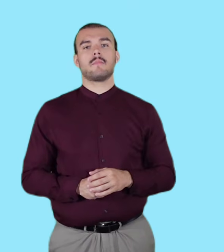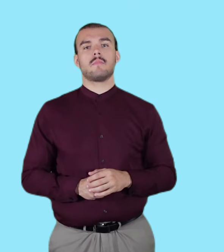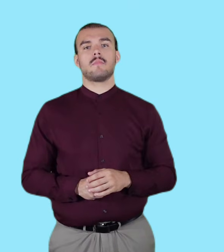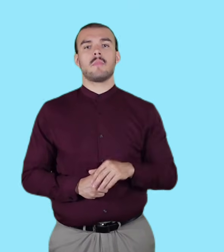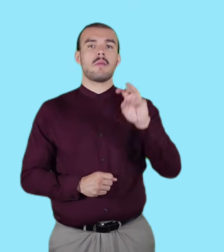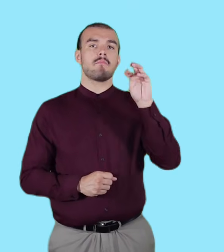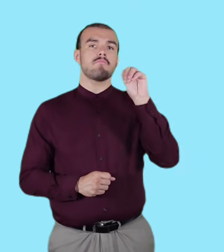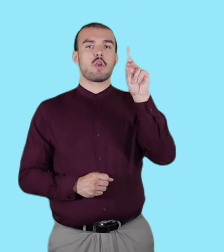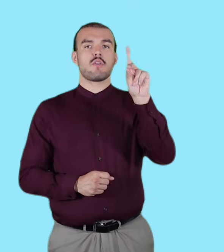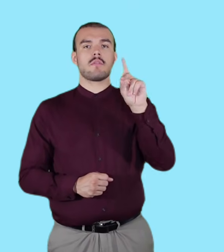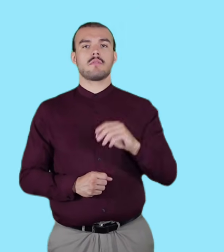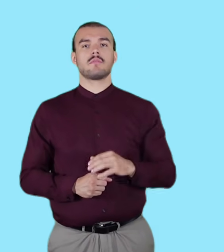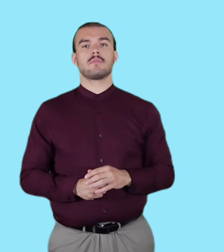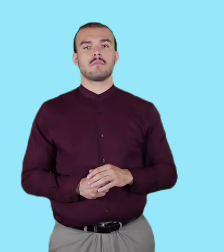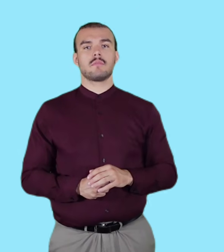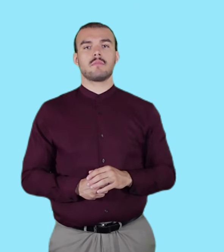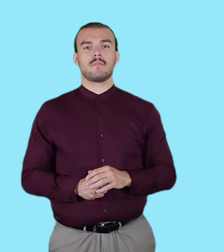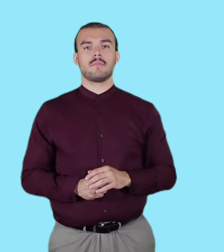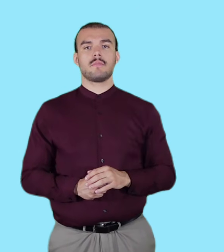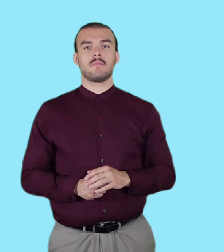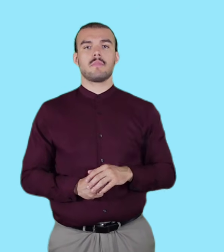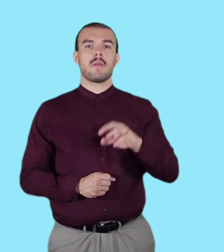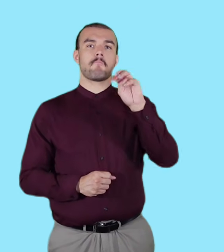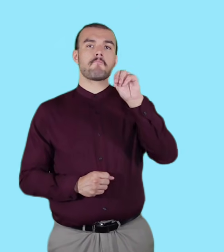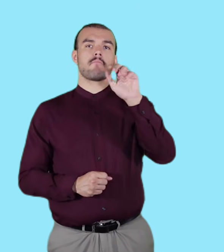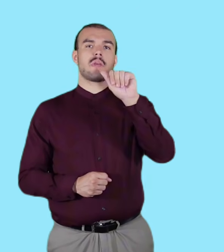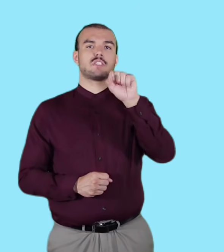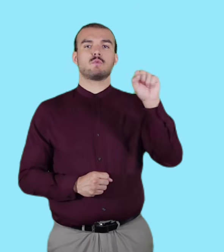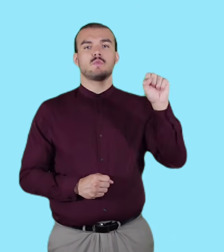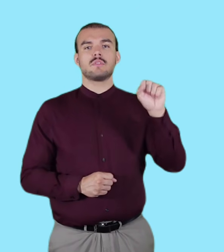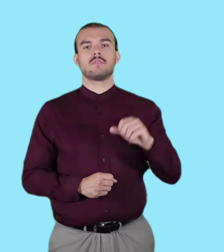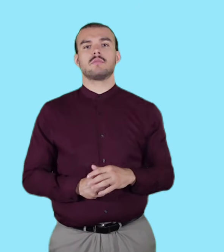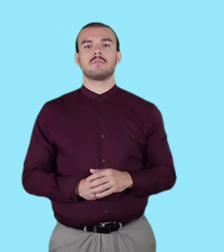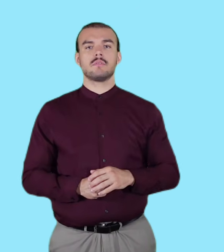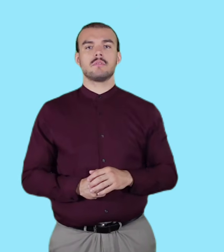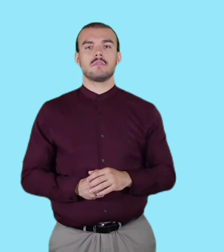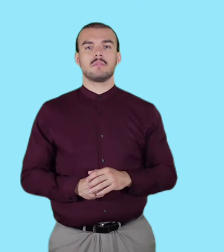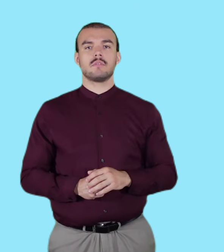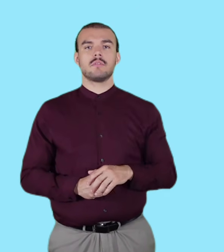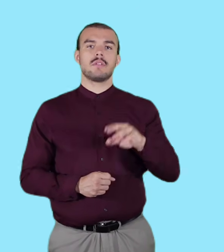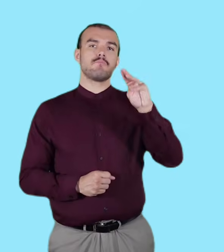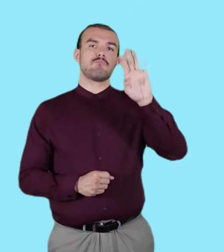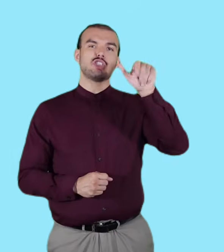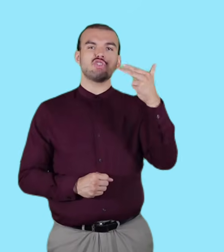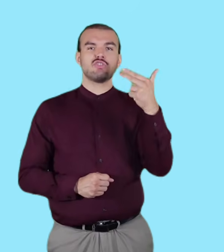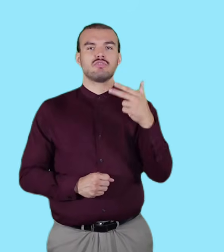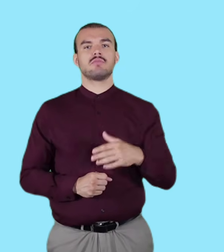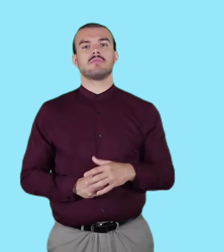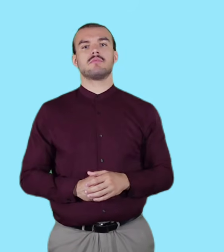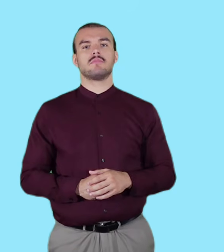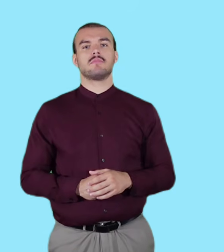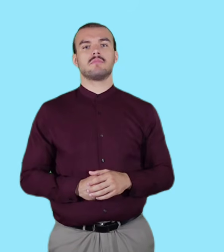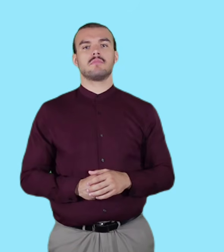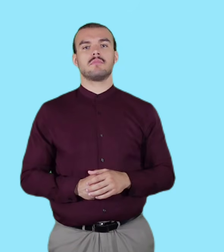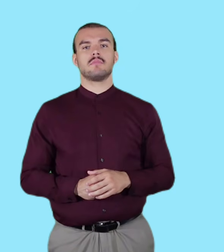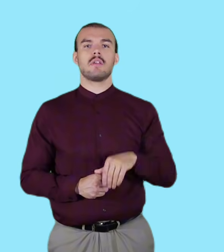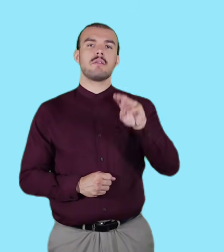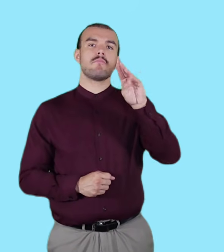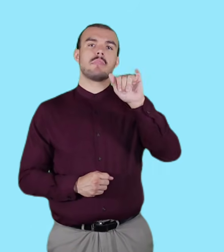Maryland, Massachusetts, Michigan, Minnesota,